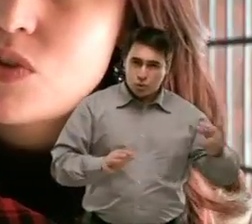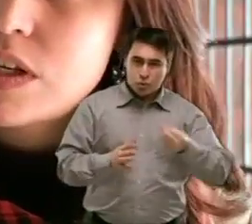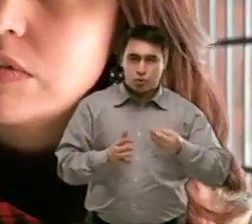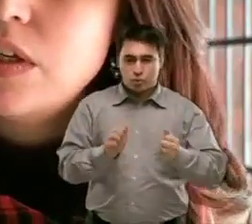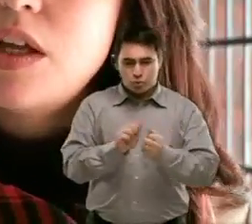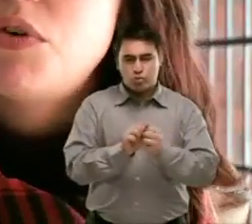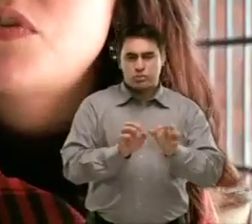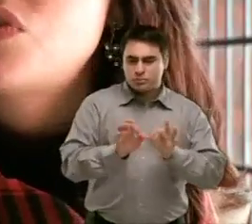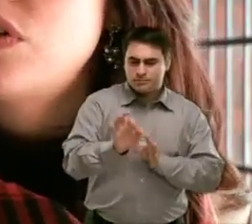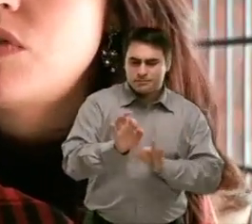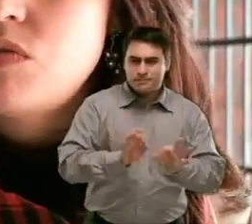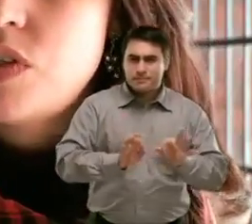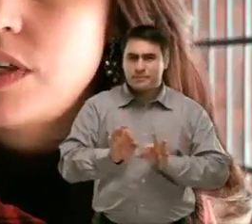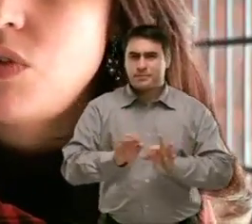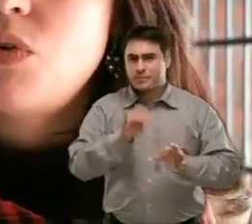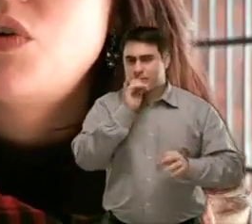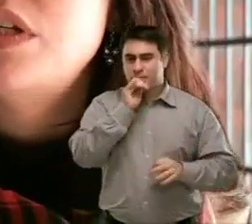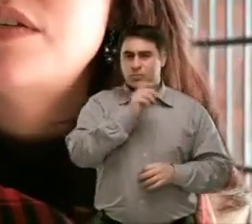Different teachers, those from the resource room, the library, the multimedia room,